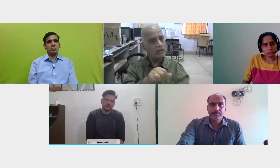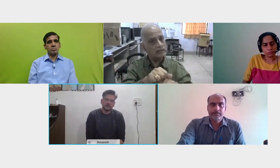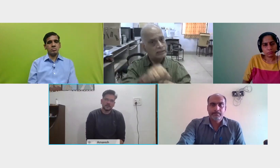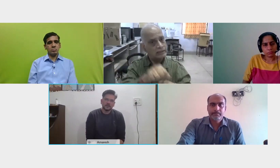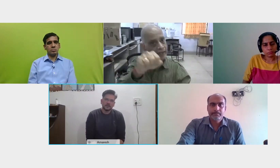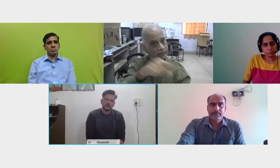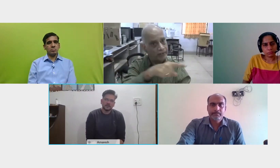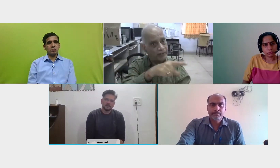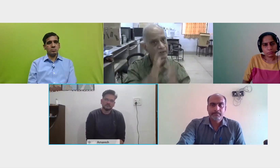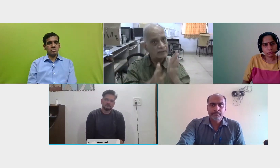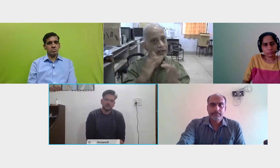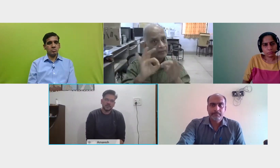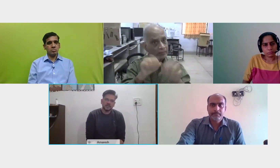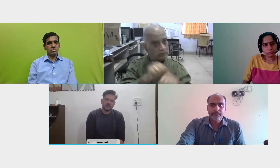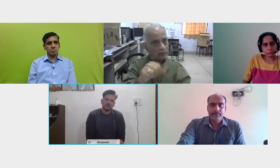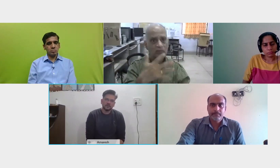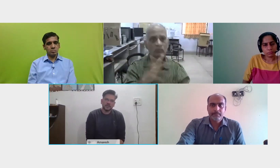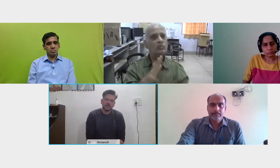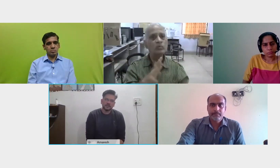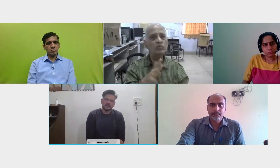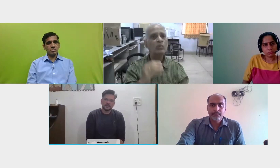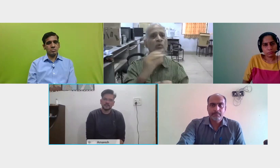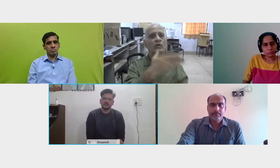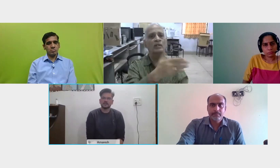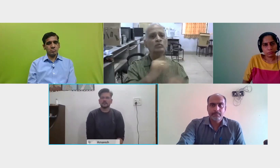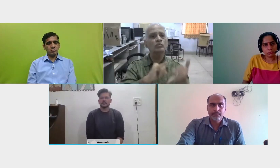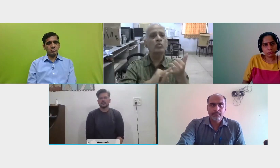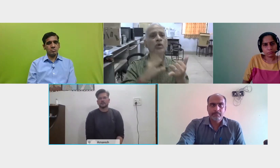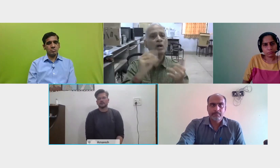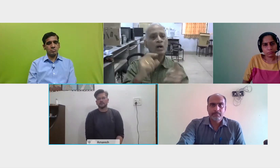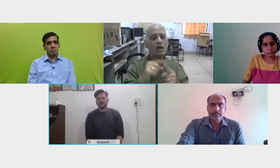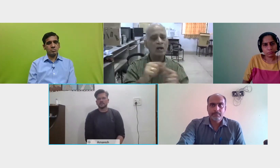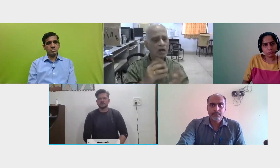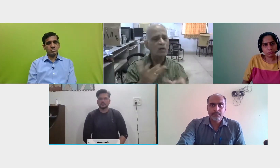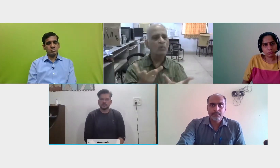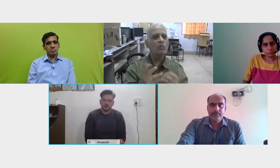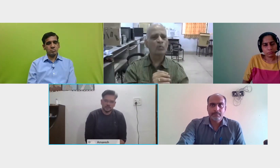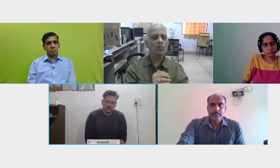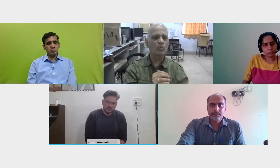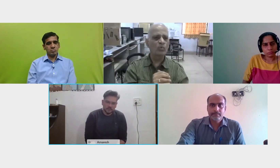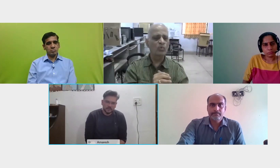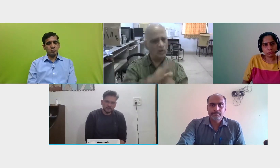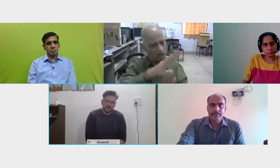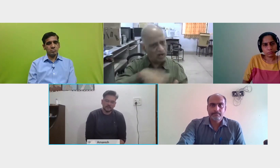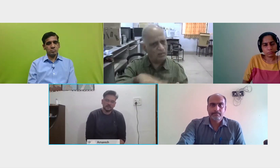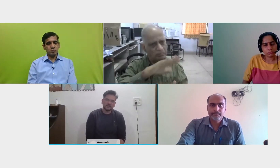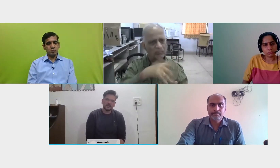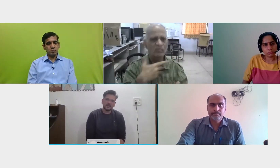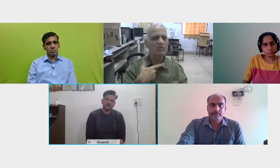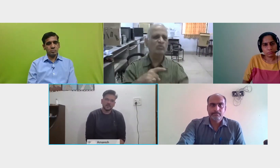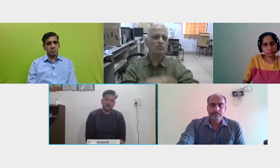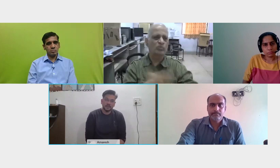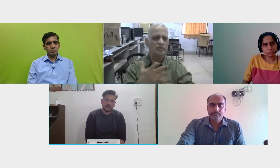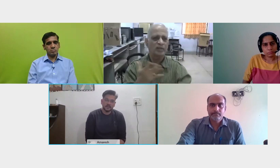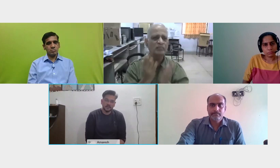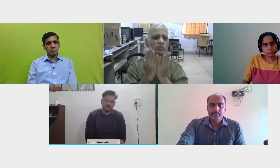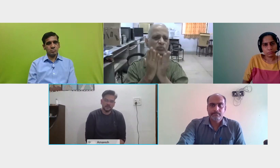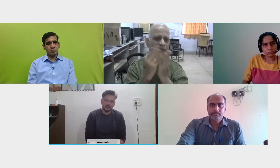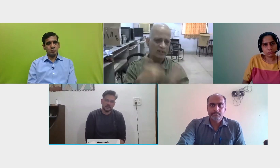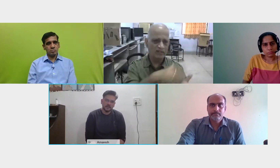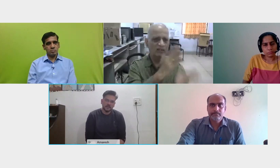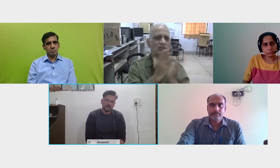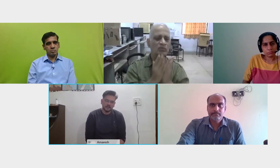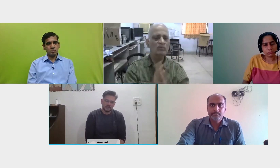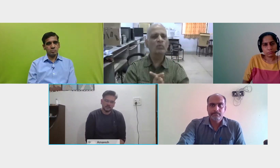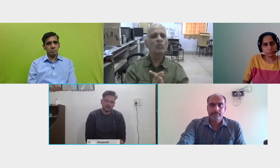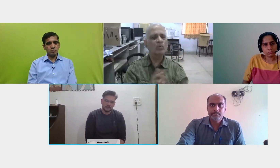had a selected a person who was simply of that talent. And they asked that he had a